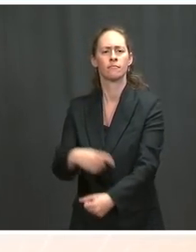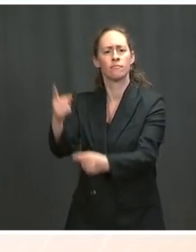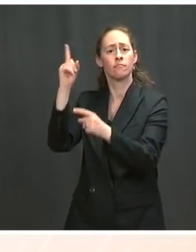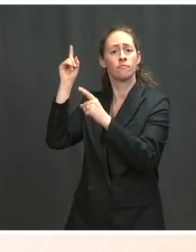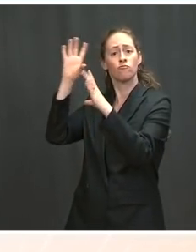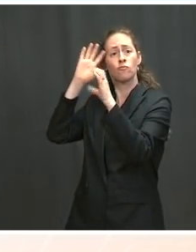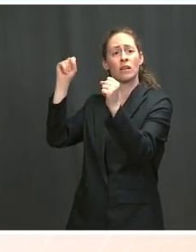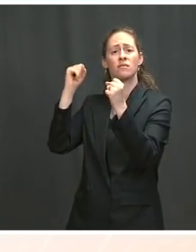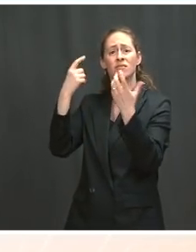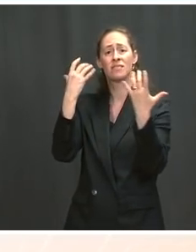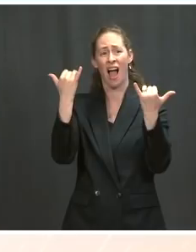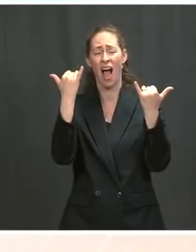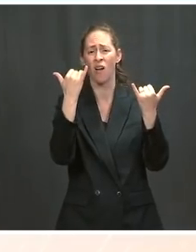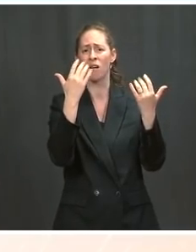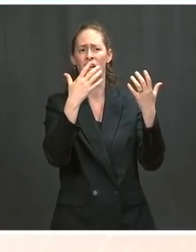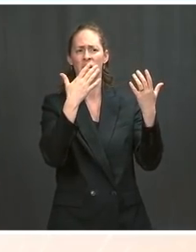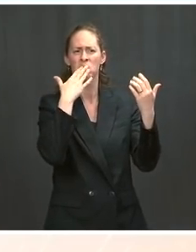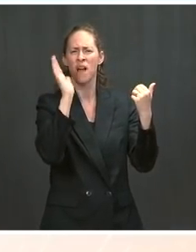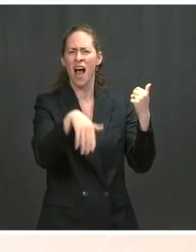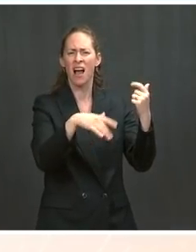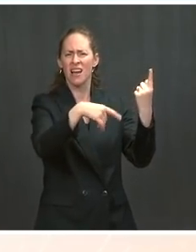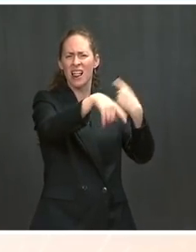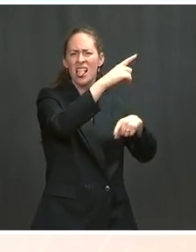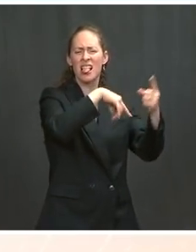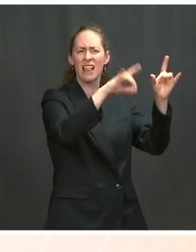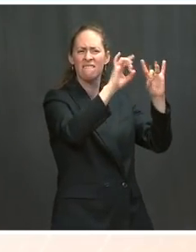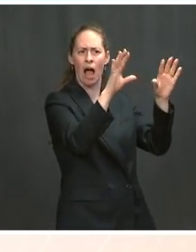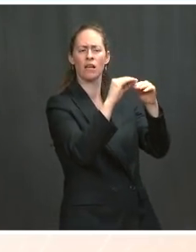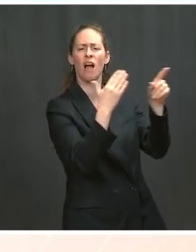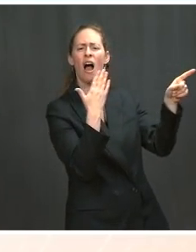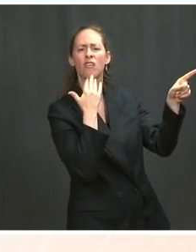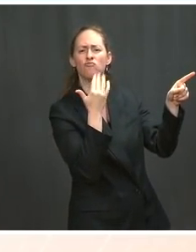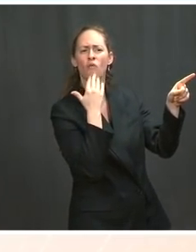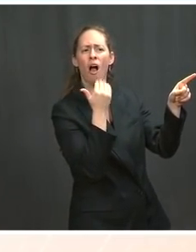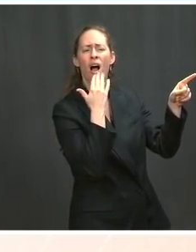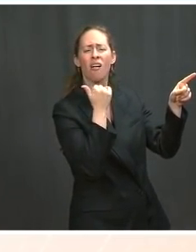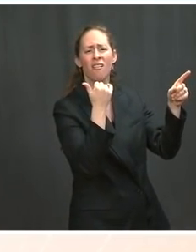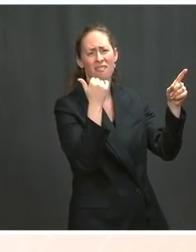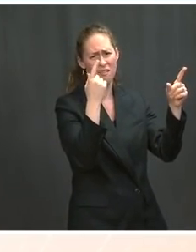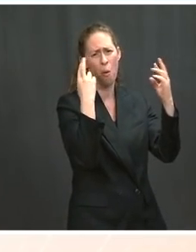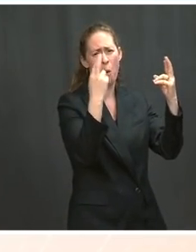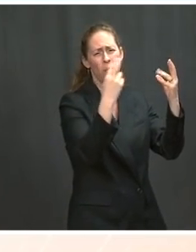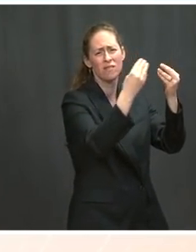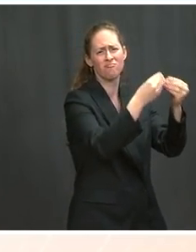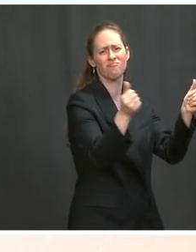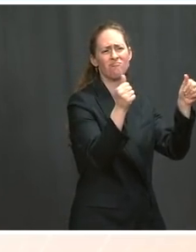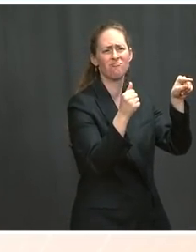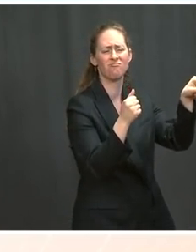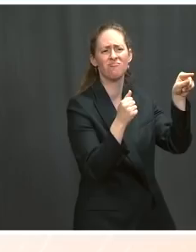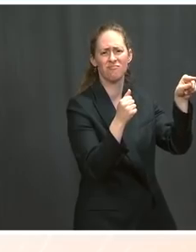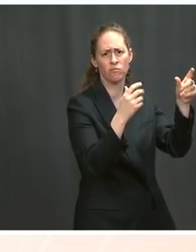In fact, it seems to be escalating and getting worse. Does he see the U.S. having a role in brokering some sort of calm there?